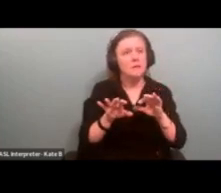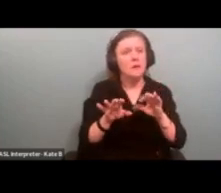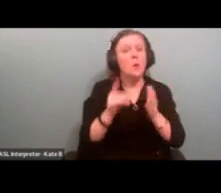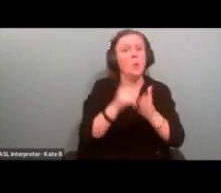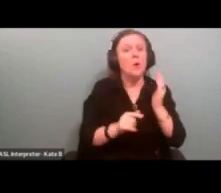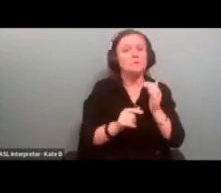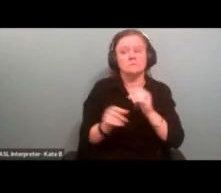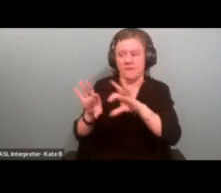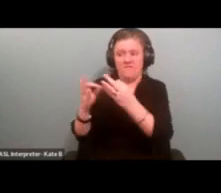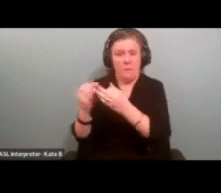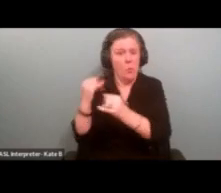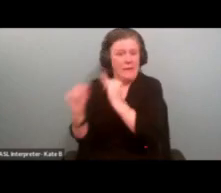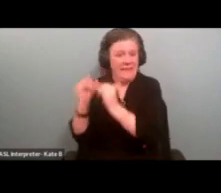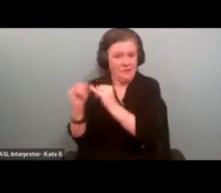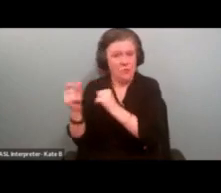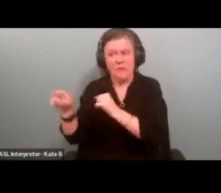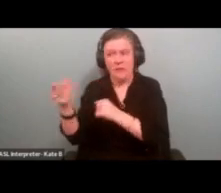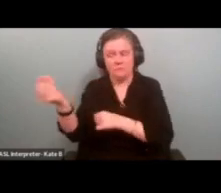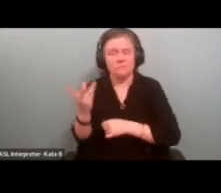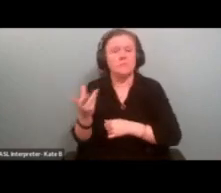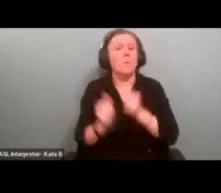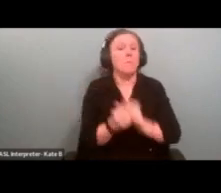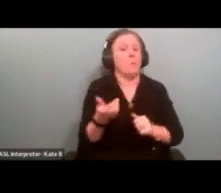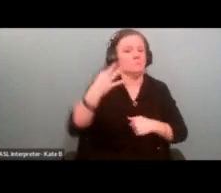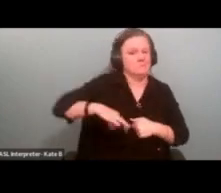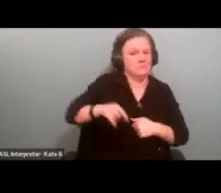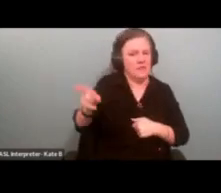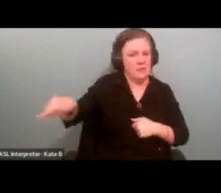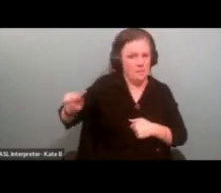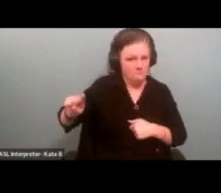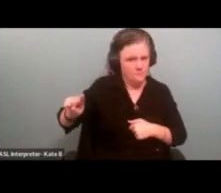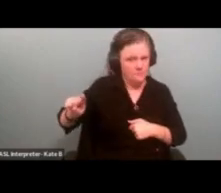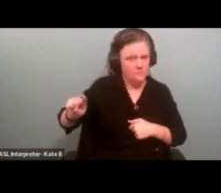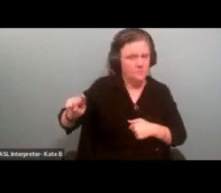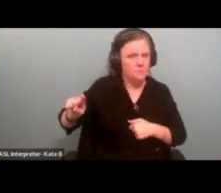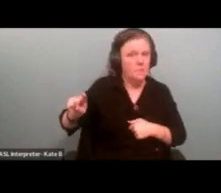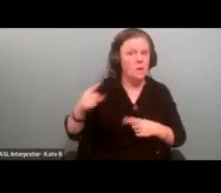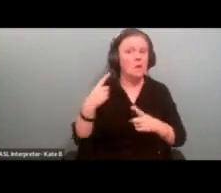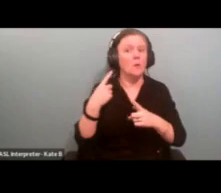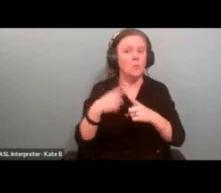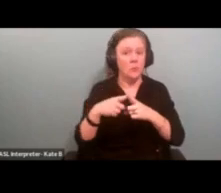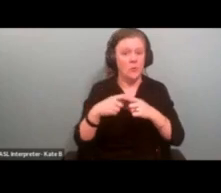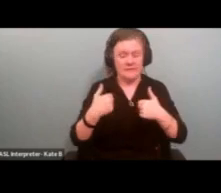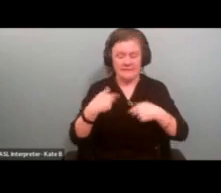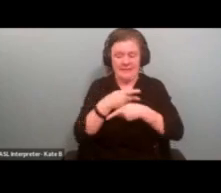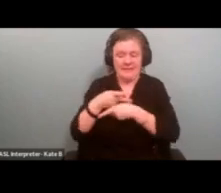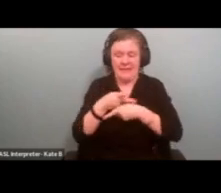for them across the phases. And then we will talk about the care coordinator expectations and all